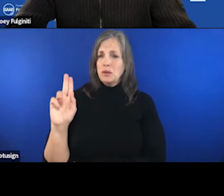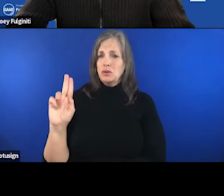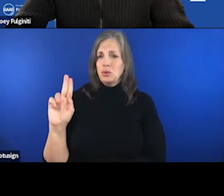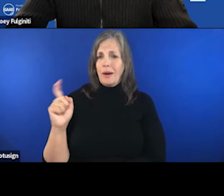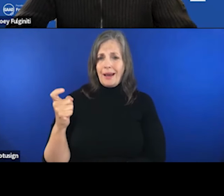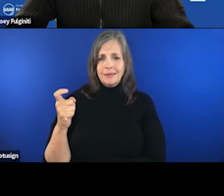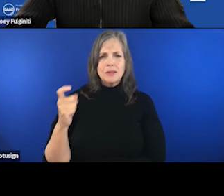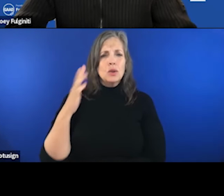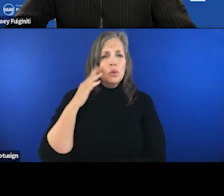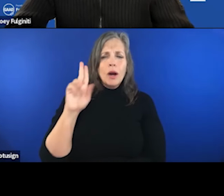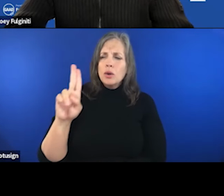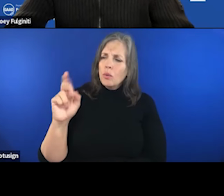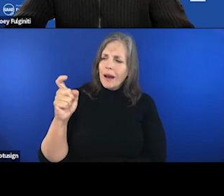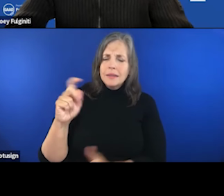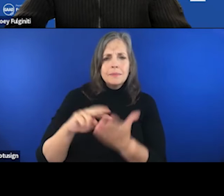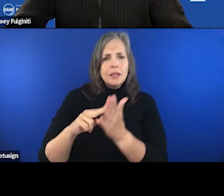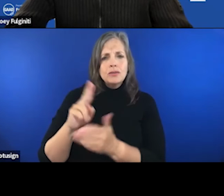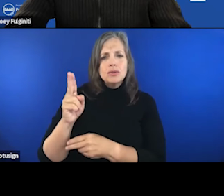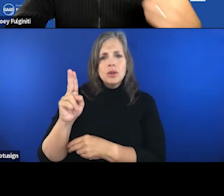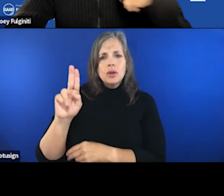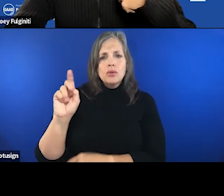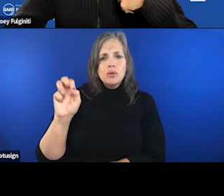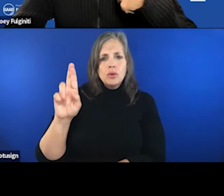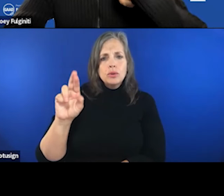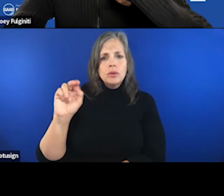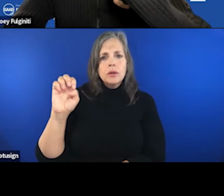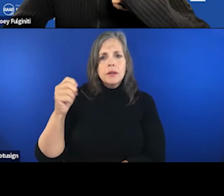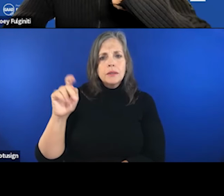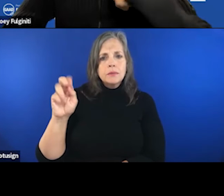the user experience and it's not designing experience that you think would be good for